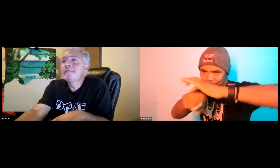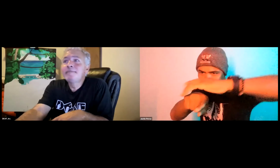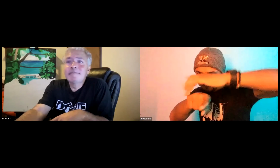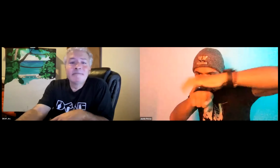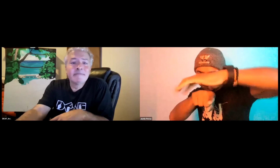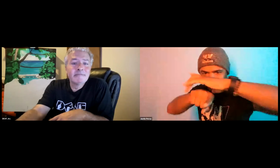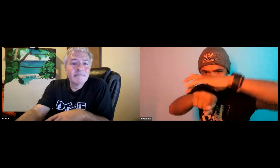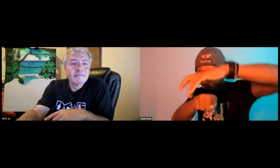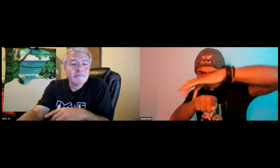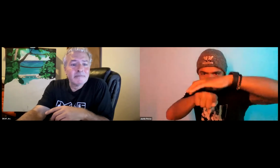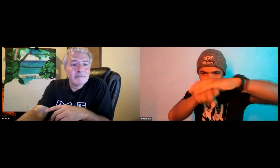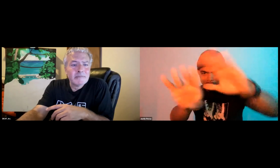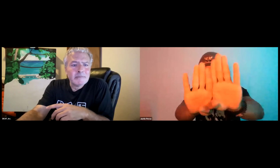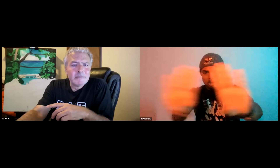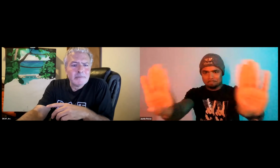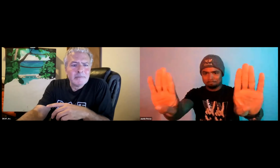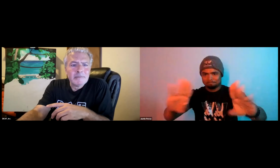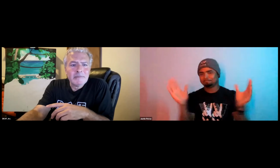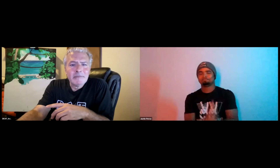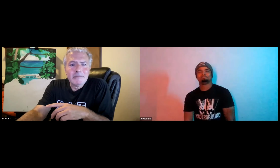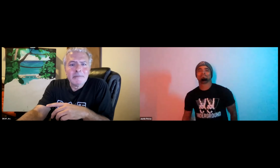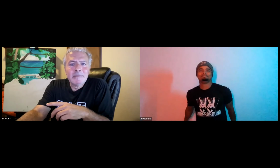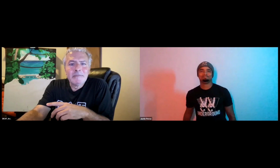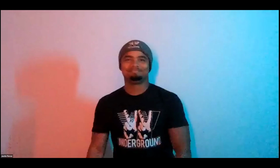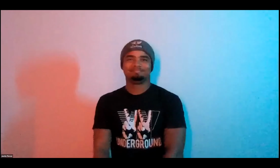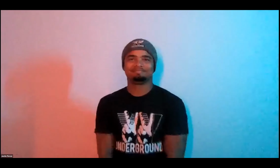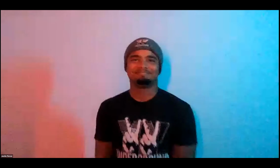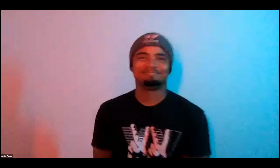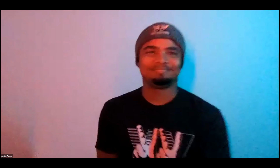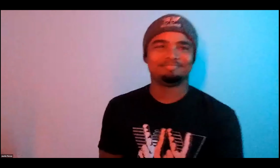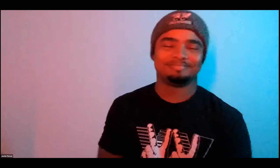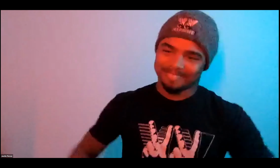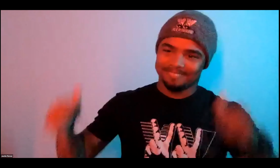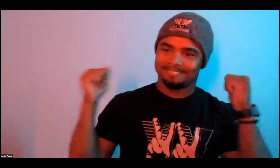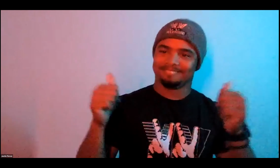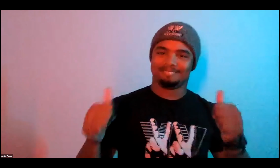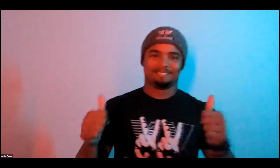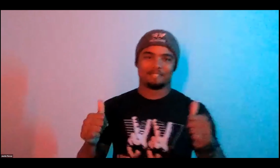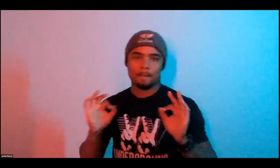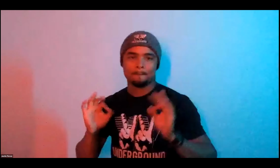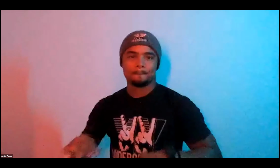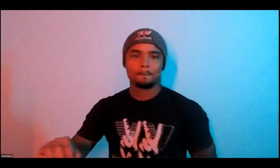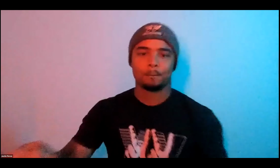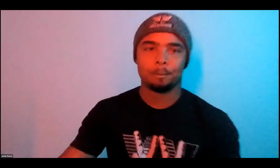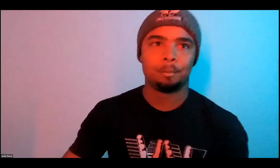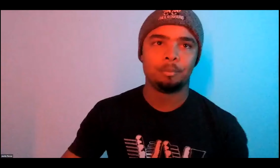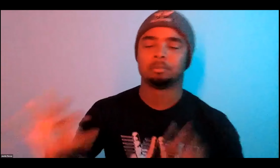Here I am. Coming up from underground. I'm opening up the door so you can see my performance.